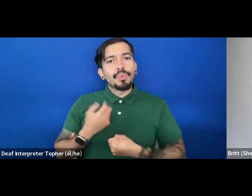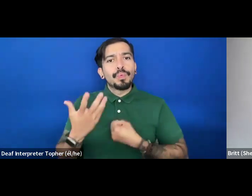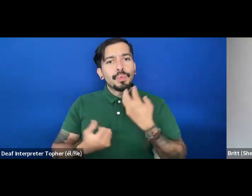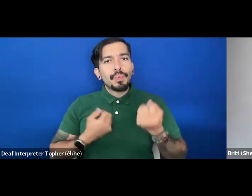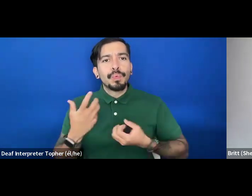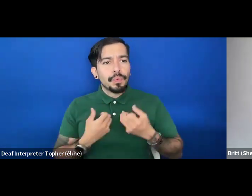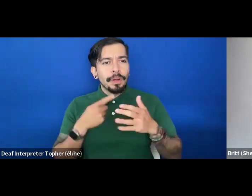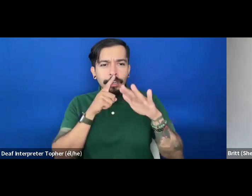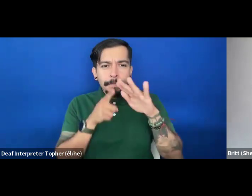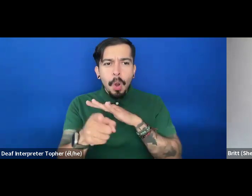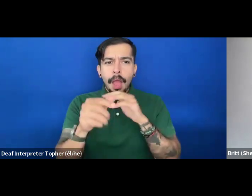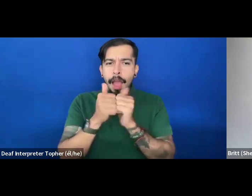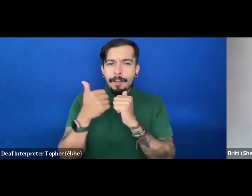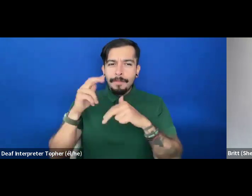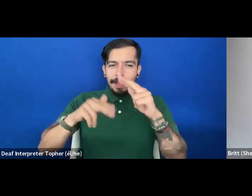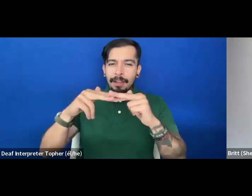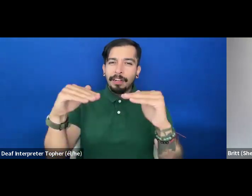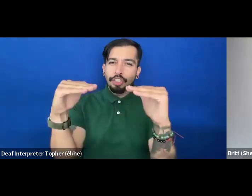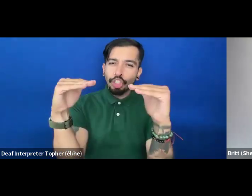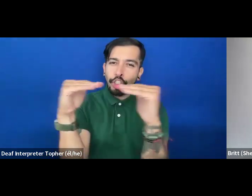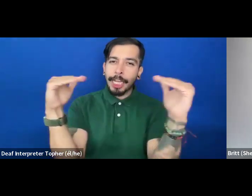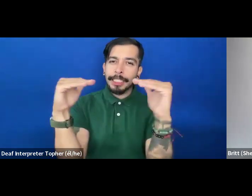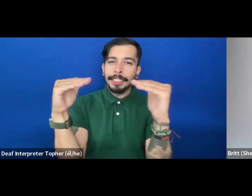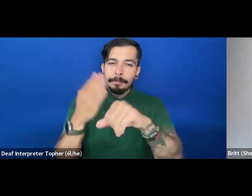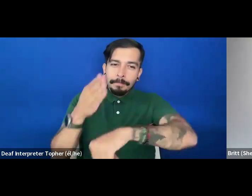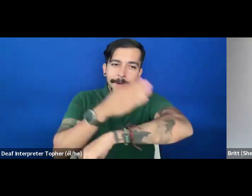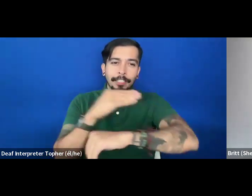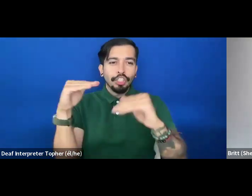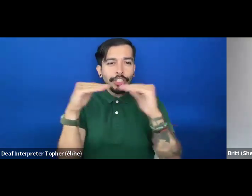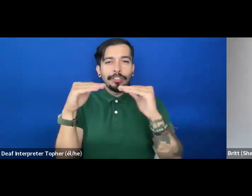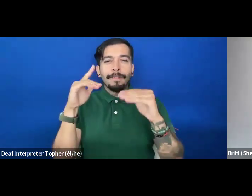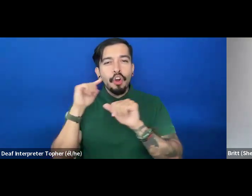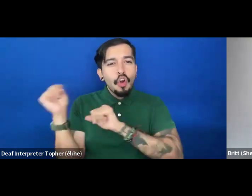especially those who are in the domestic care world.